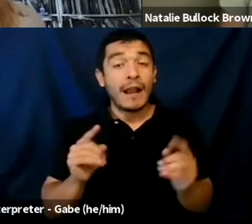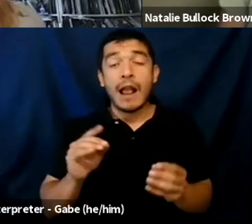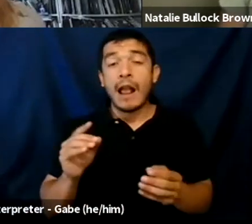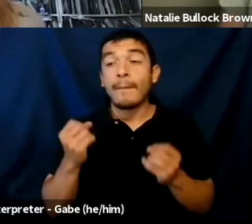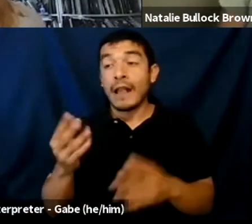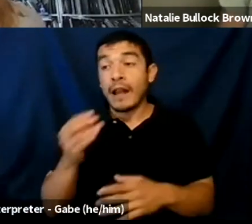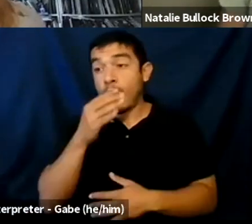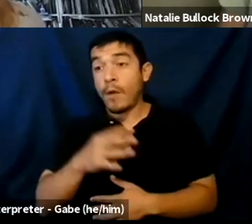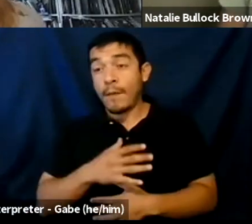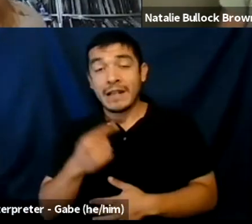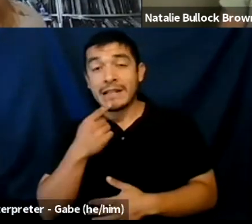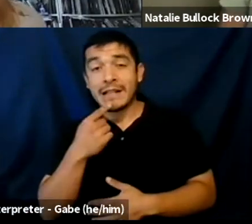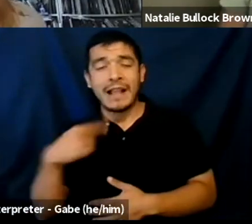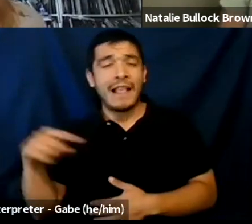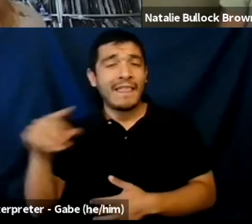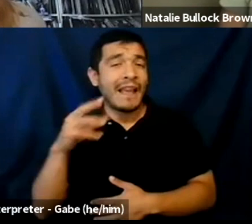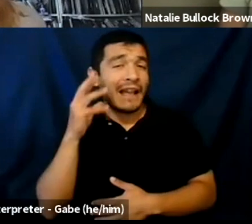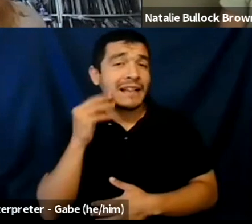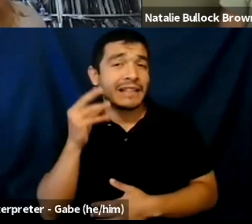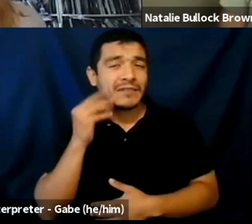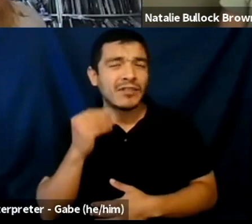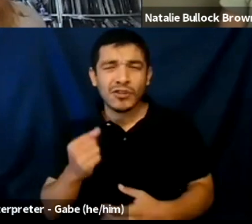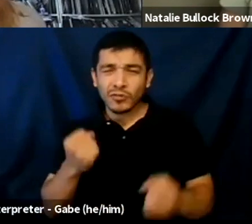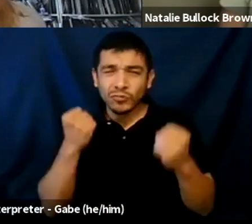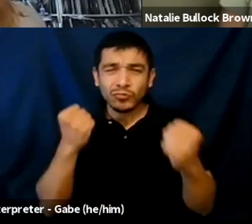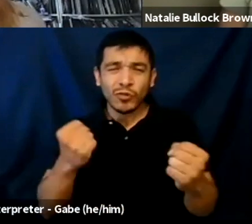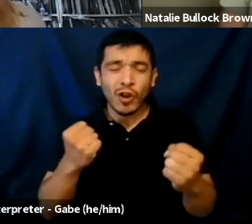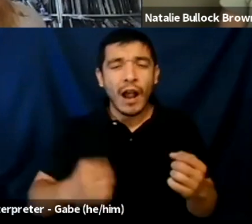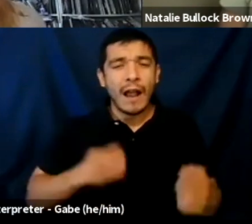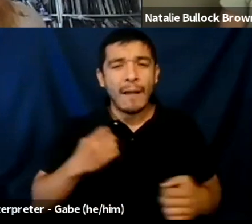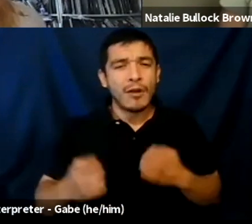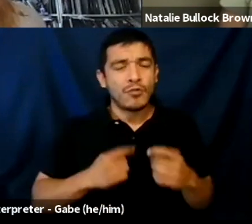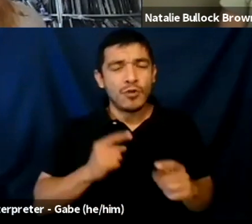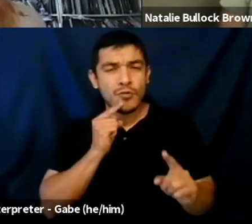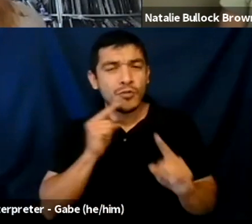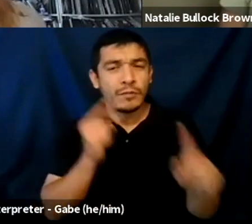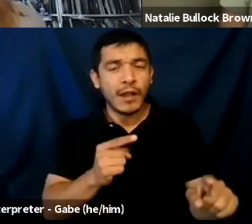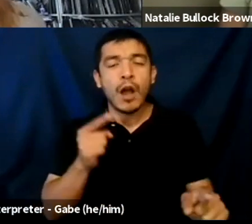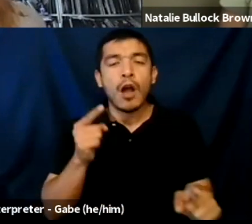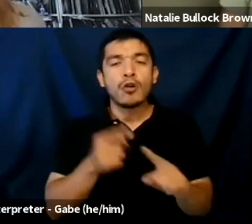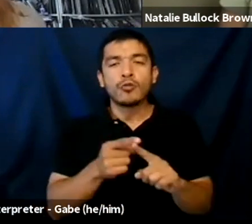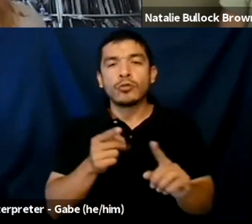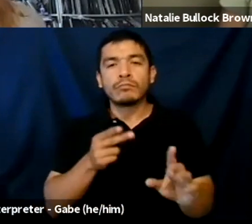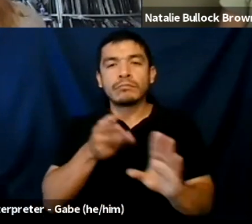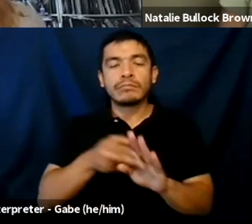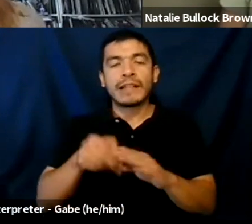that they experienced strong emotional responses to participating in these interviews.